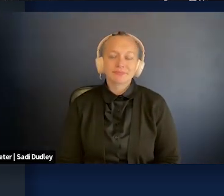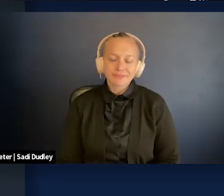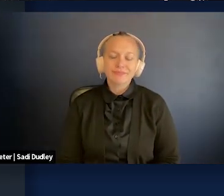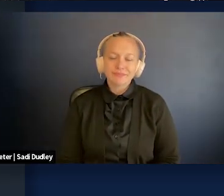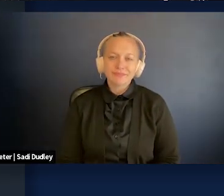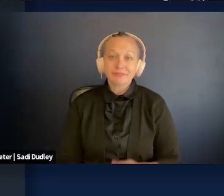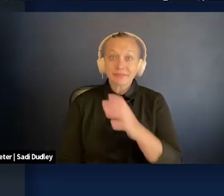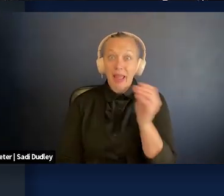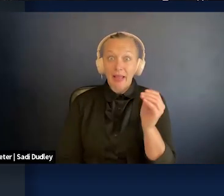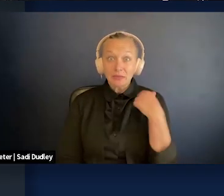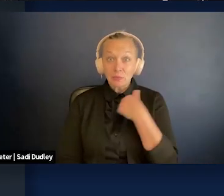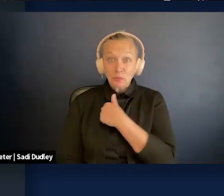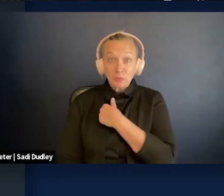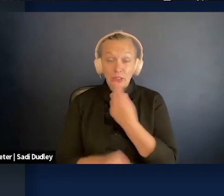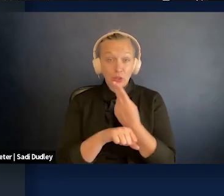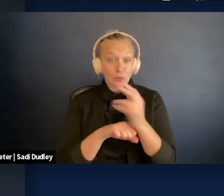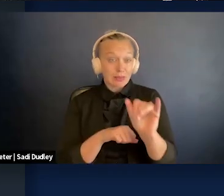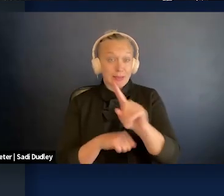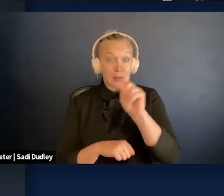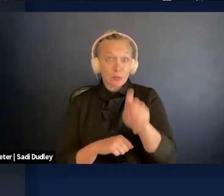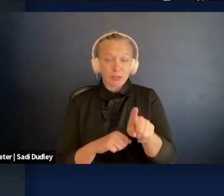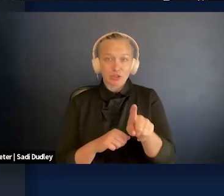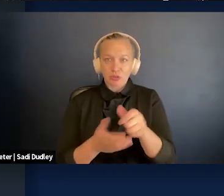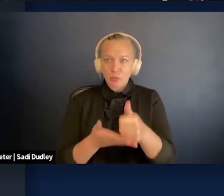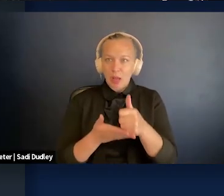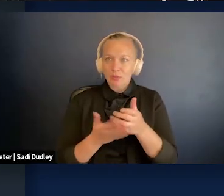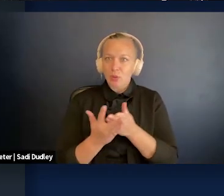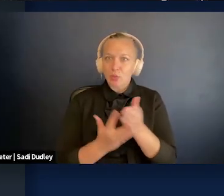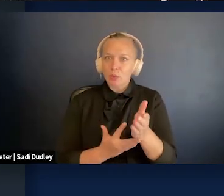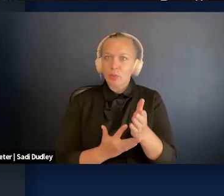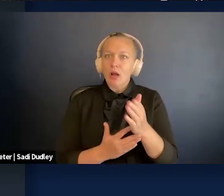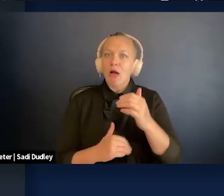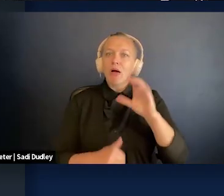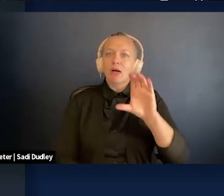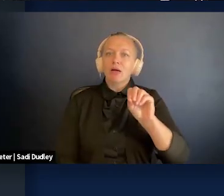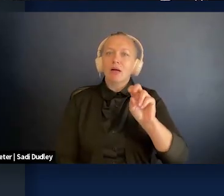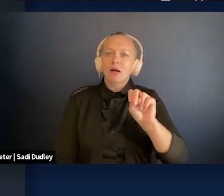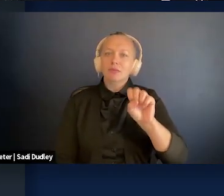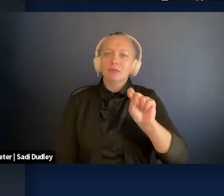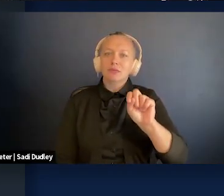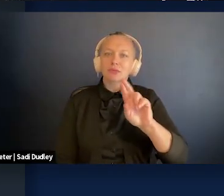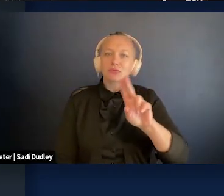And, um, as we used a constructivist grounded theory approach, this question has evolved throughout the process of qualitative coding.